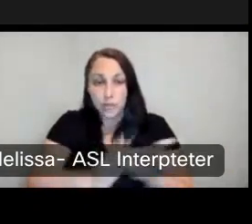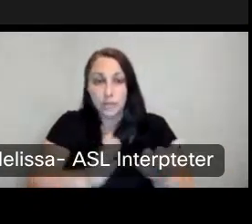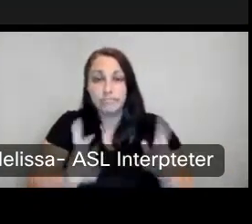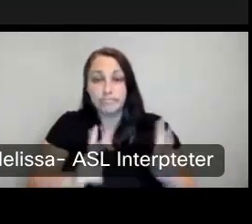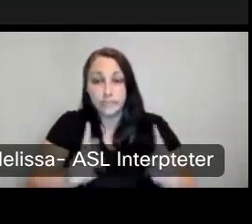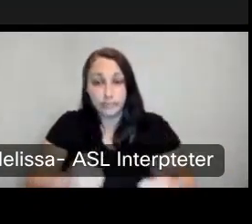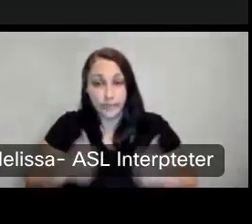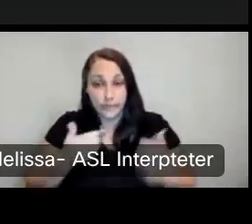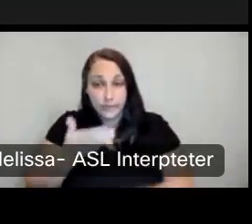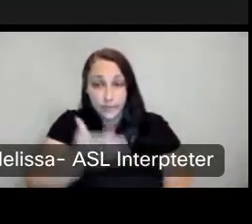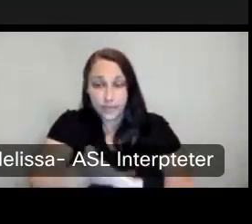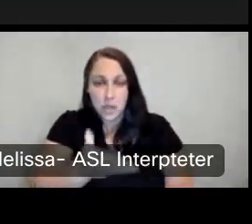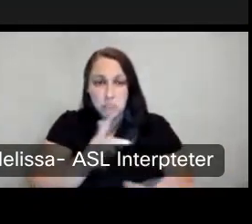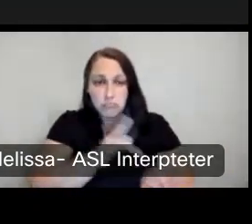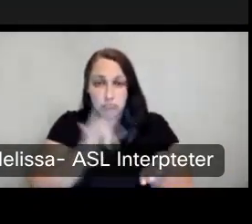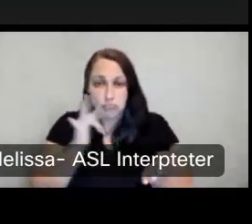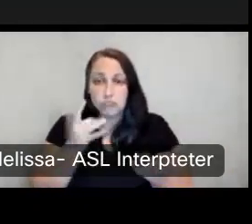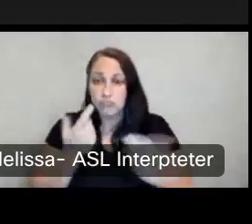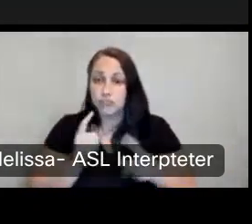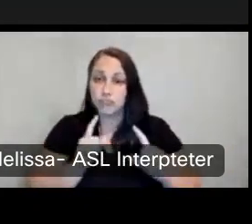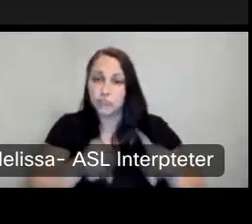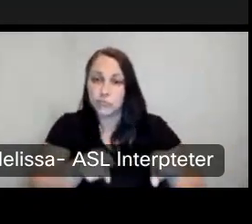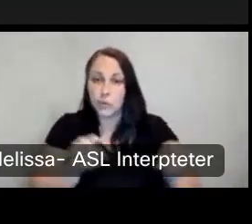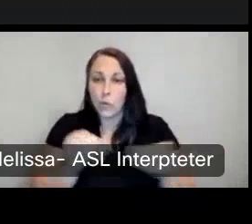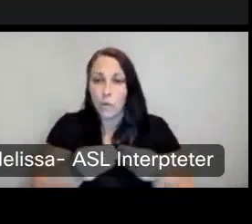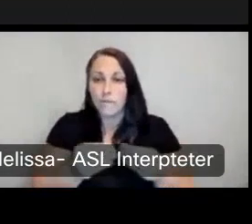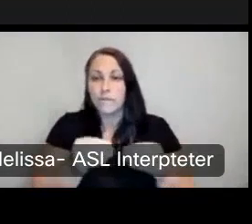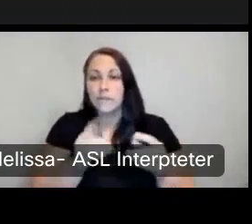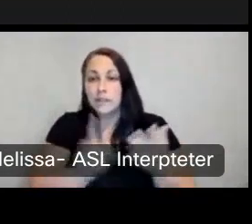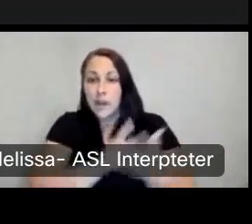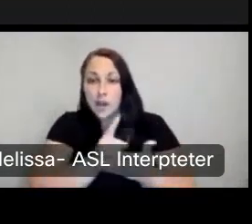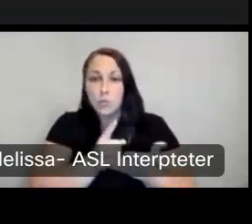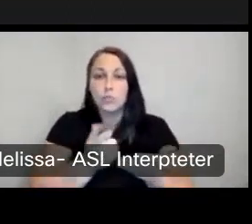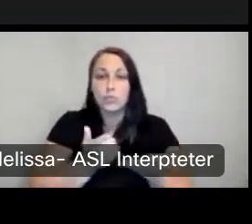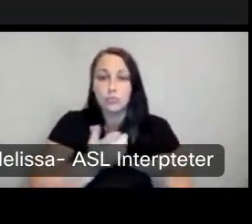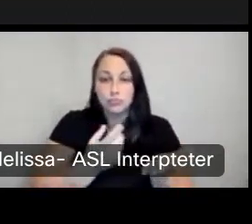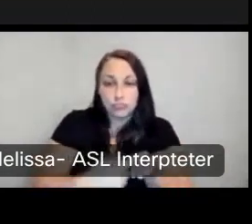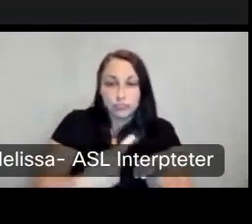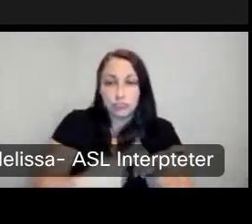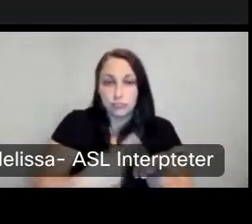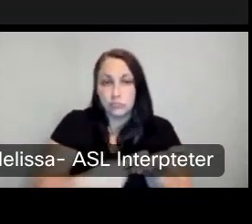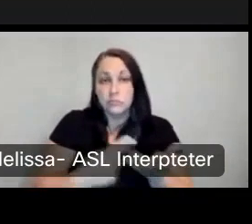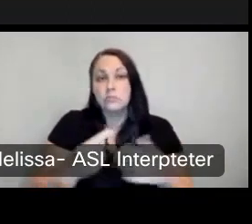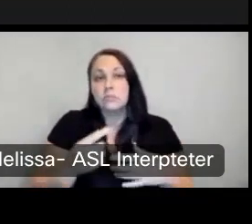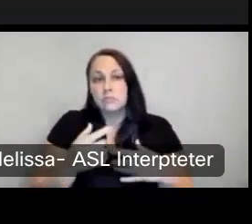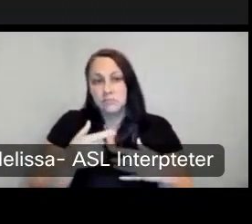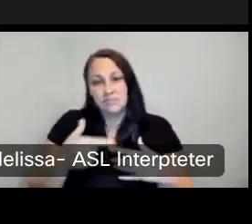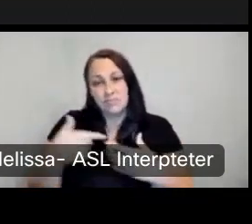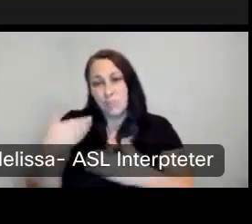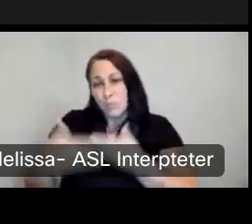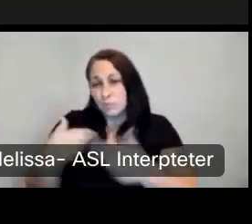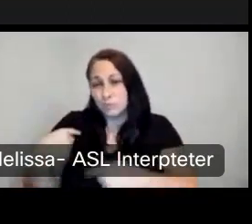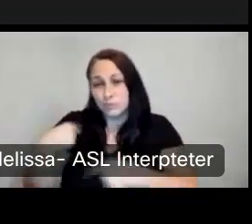advantage of that we're having office hours also throughout this process and I'll talk about that